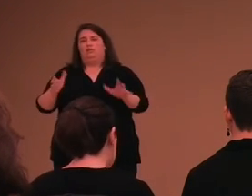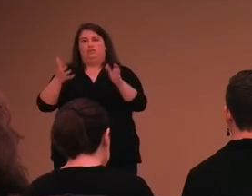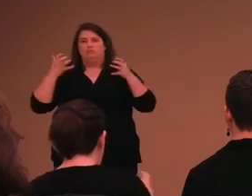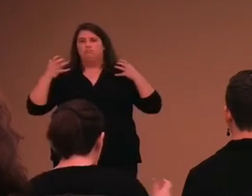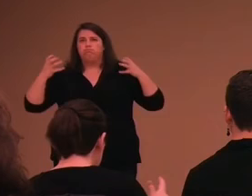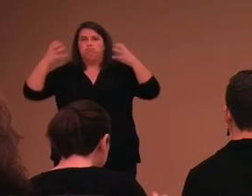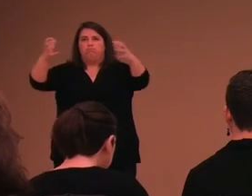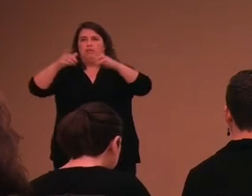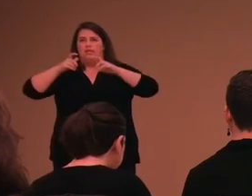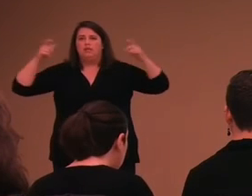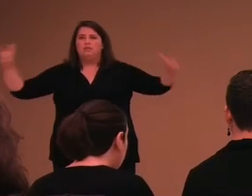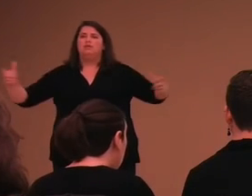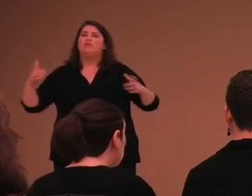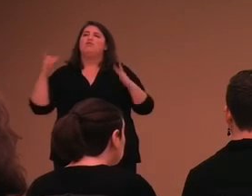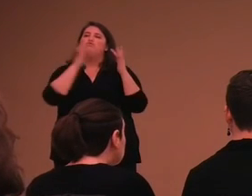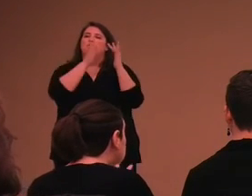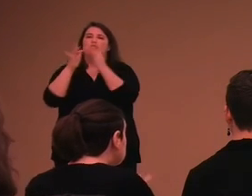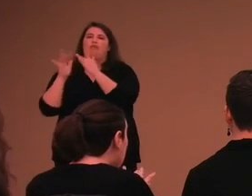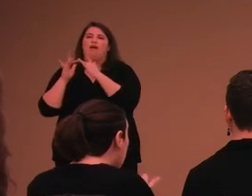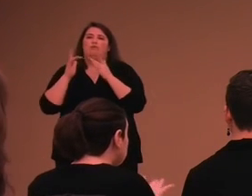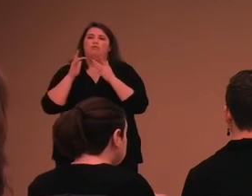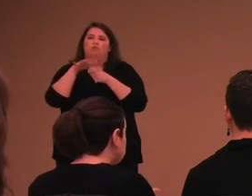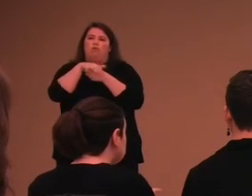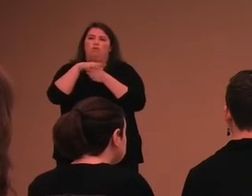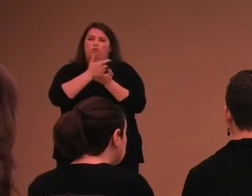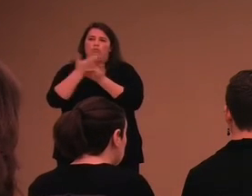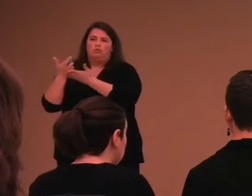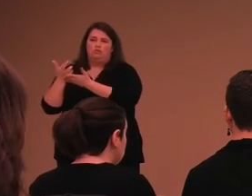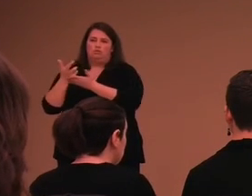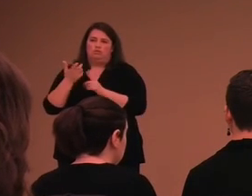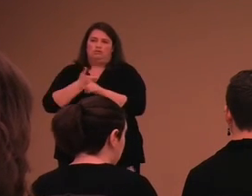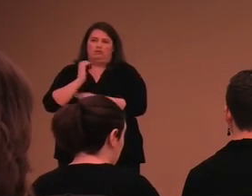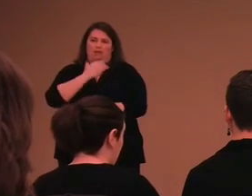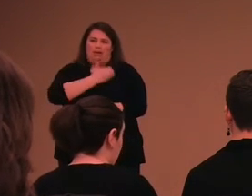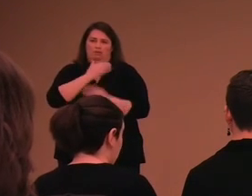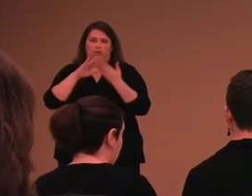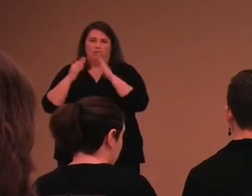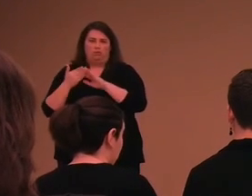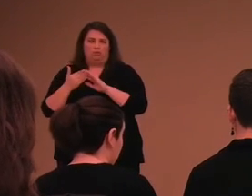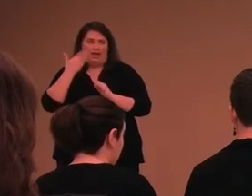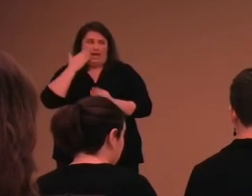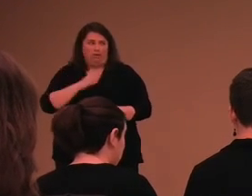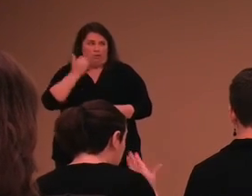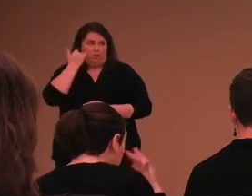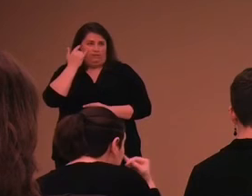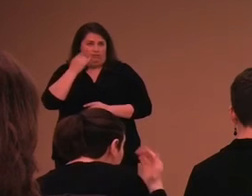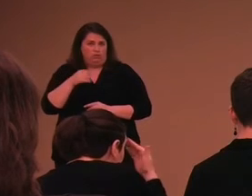Reach out to local resources in our community because I don't know if you guys know this but surprisingly st. Louis